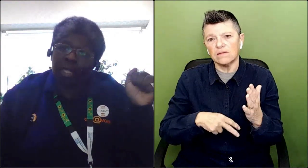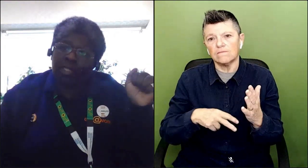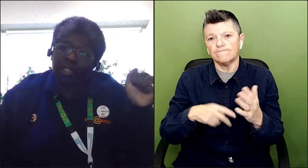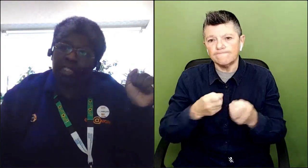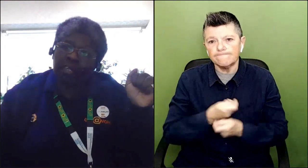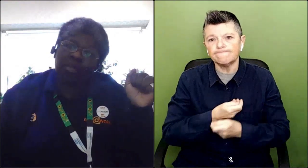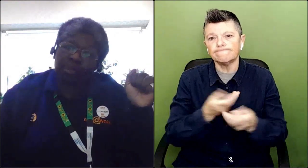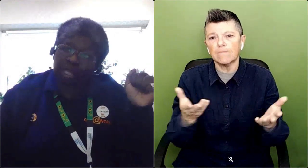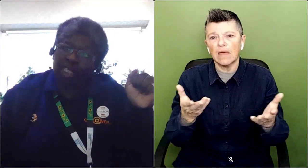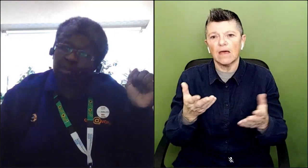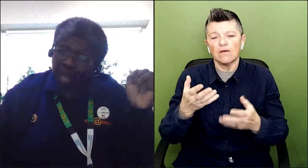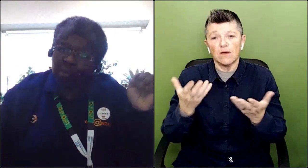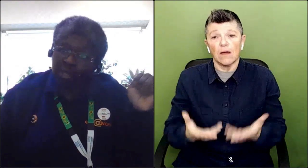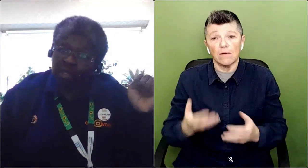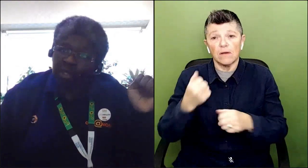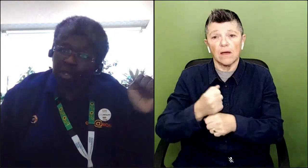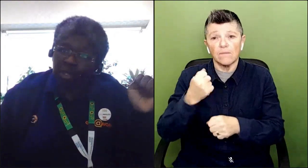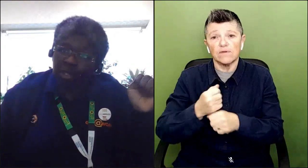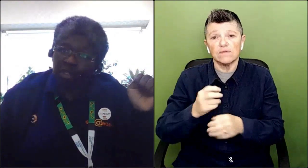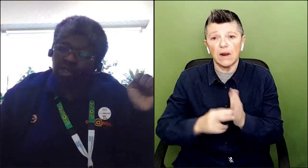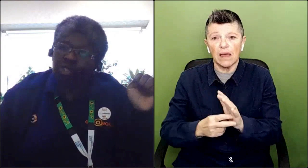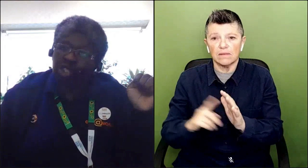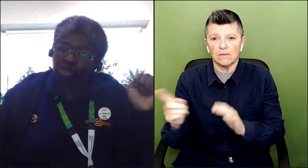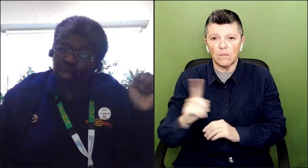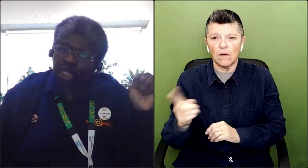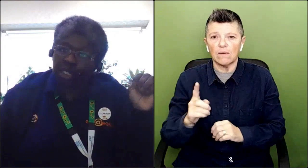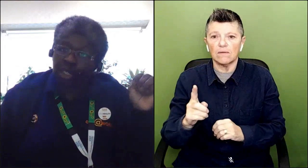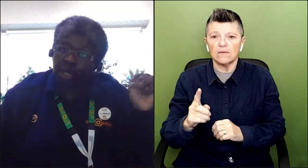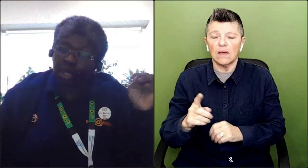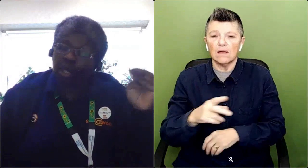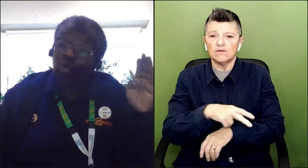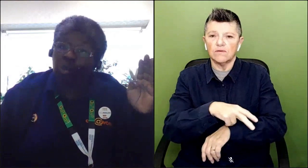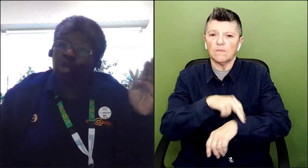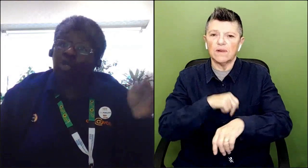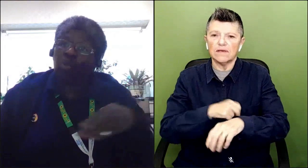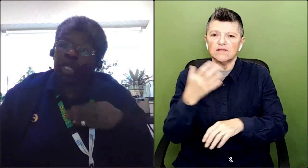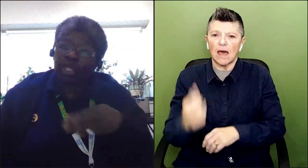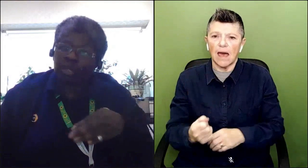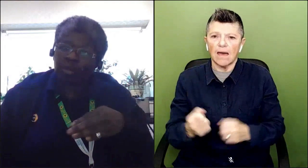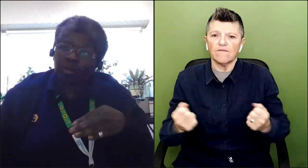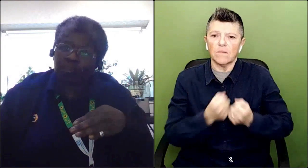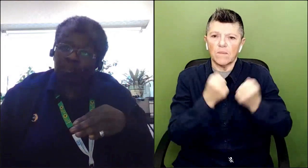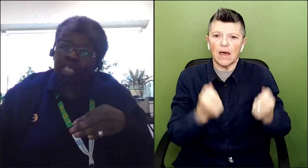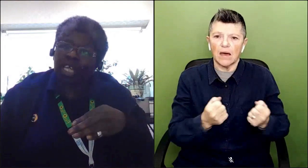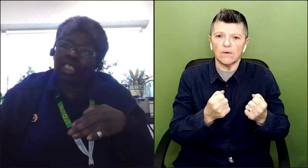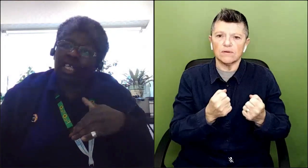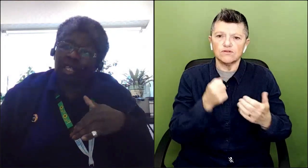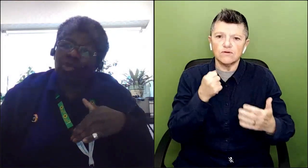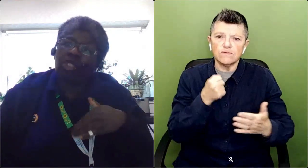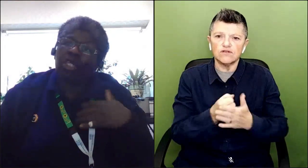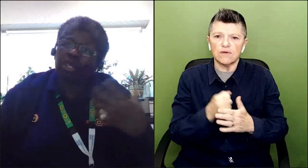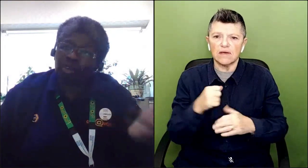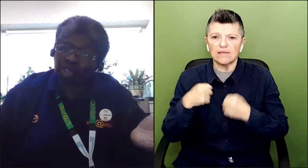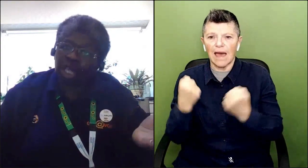and that is to give the police powers to restrict the work that we do, and that includes encouraging